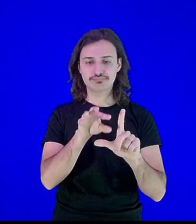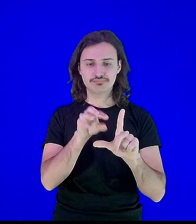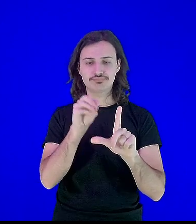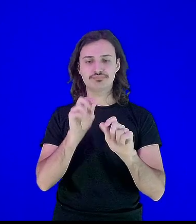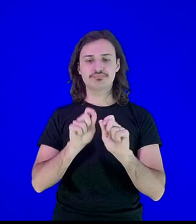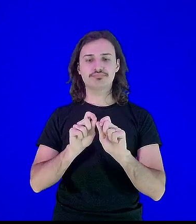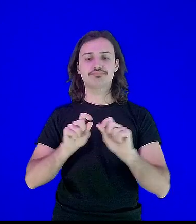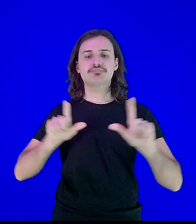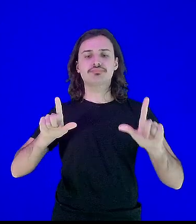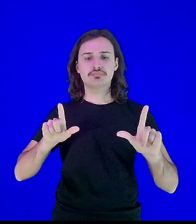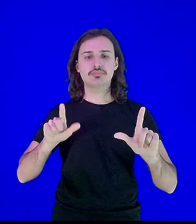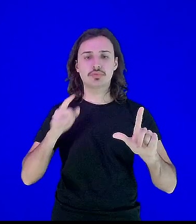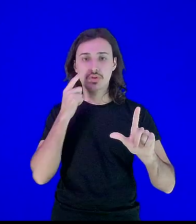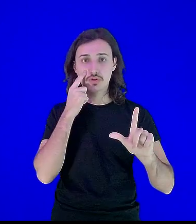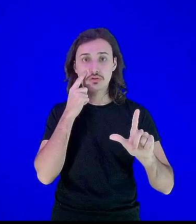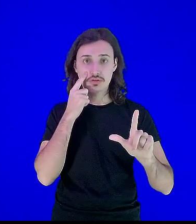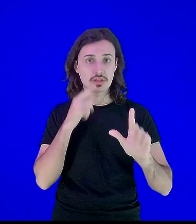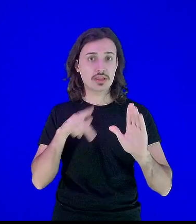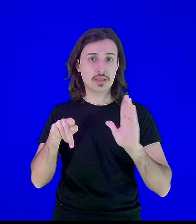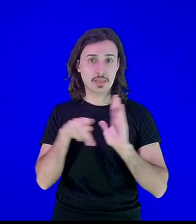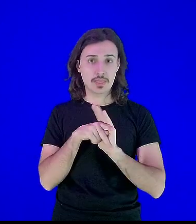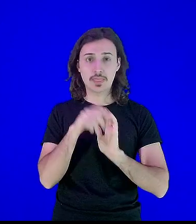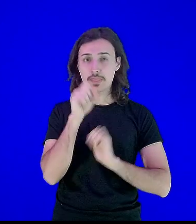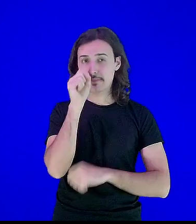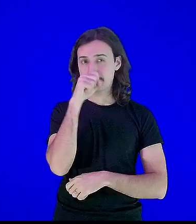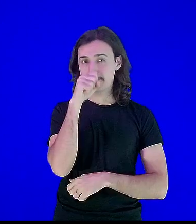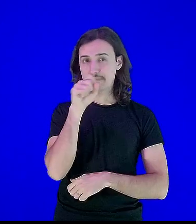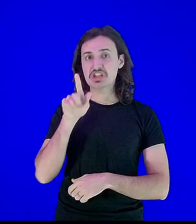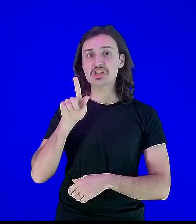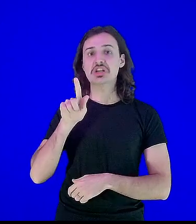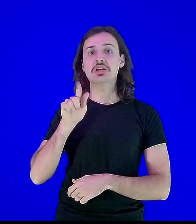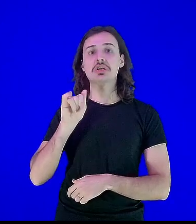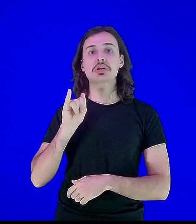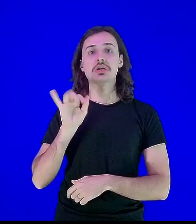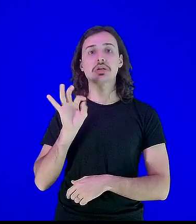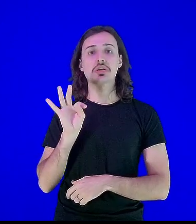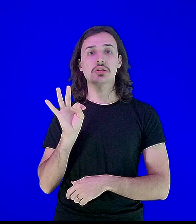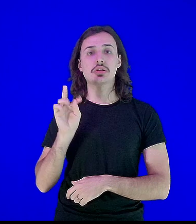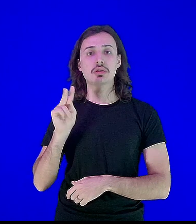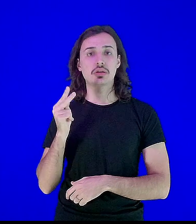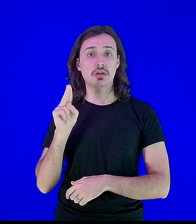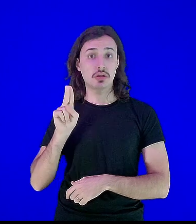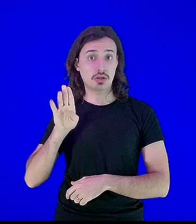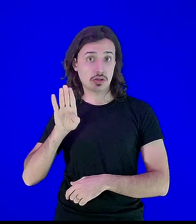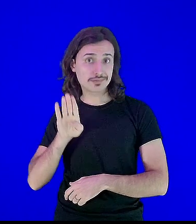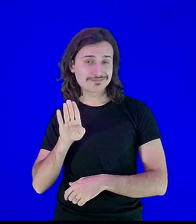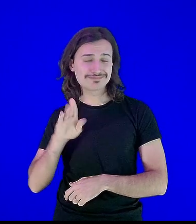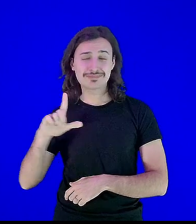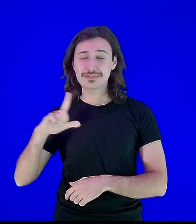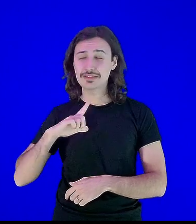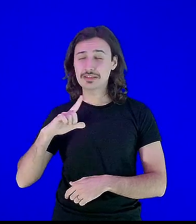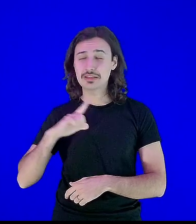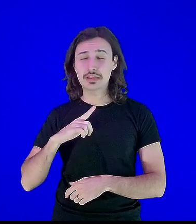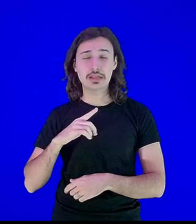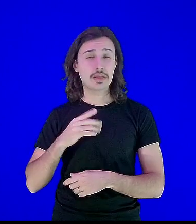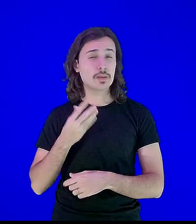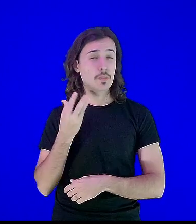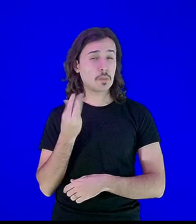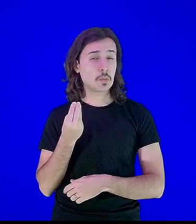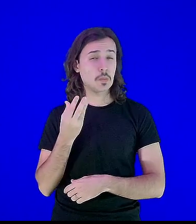it will be taking you to Steve Slevinski GitHub profile in there you will see a lot and I mean a lot of libraries